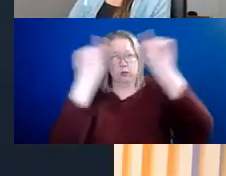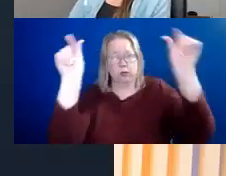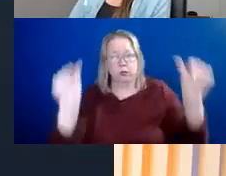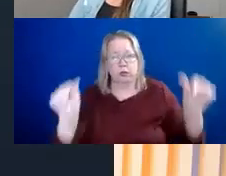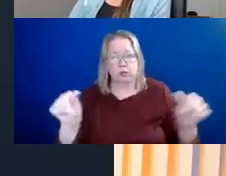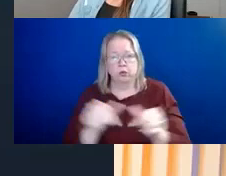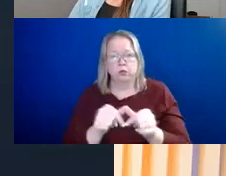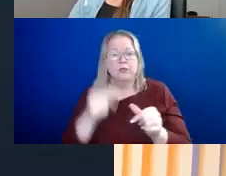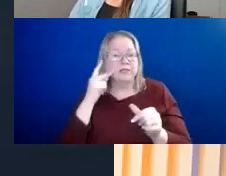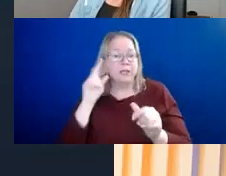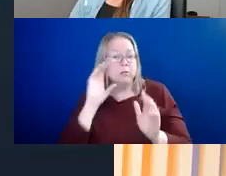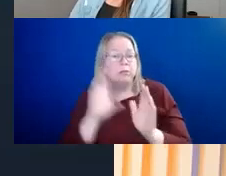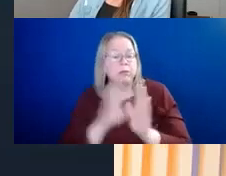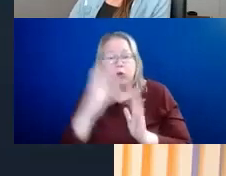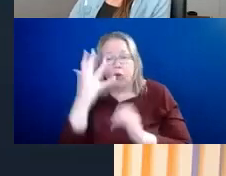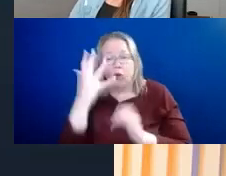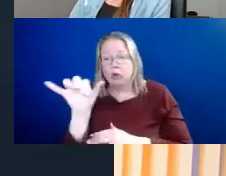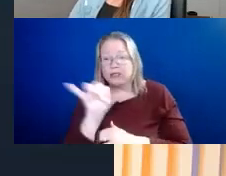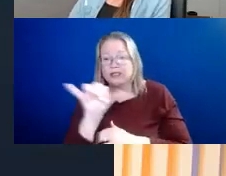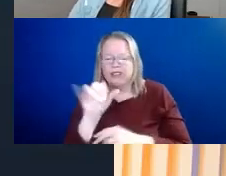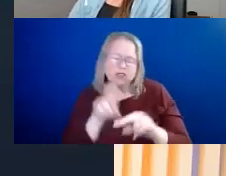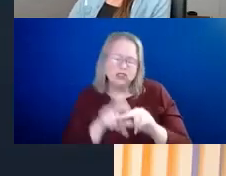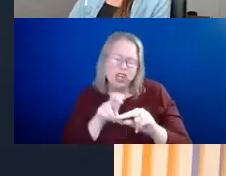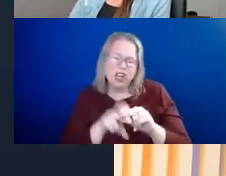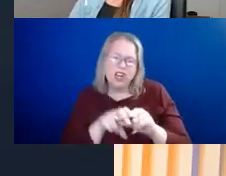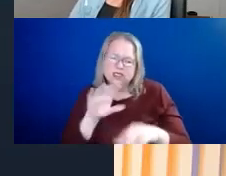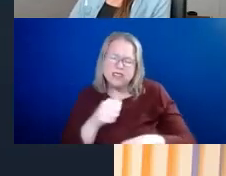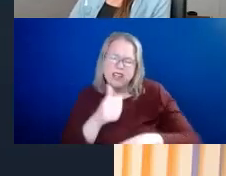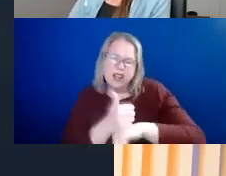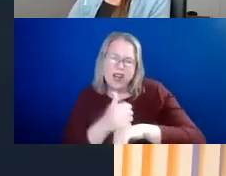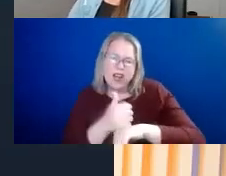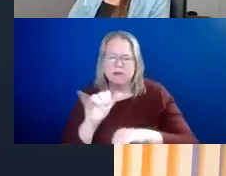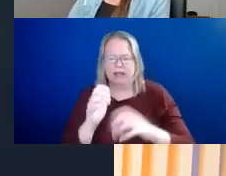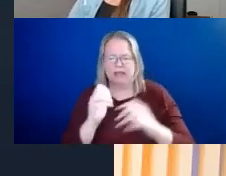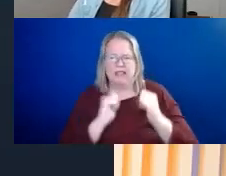12:22:55 it looks like some chairs are set up theater style. I know